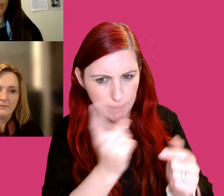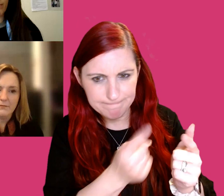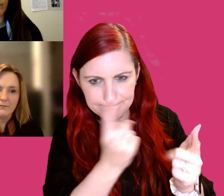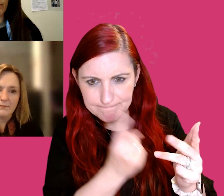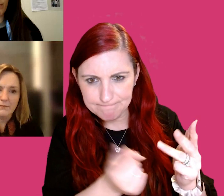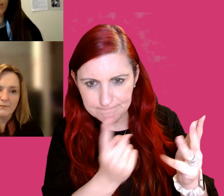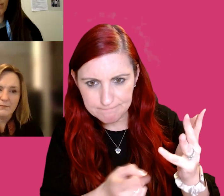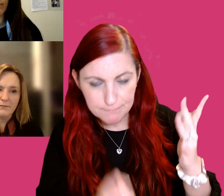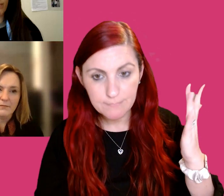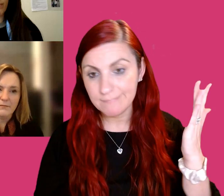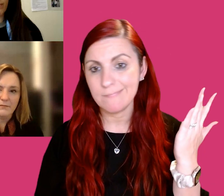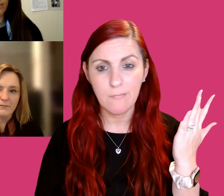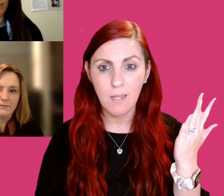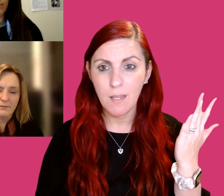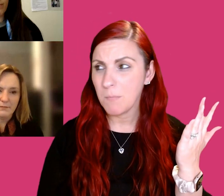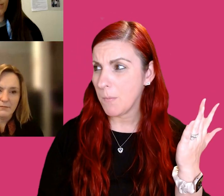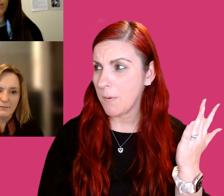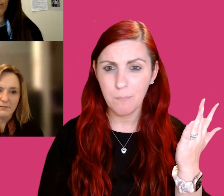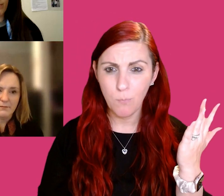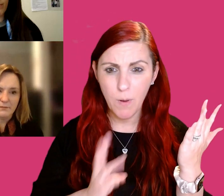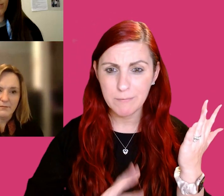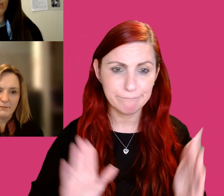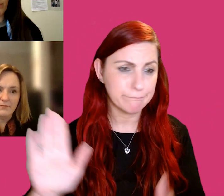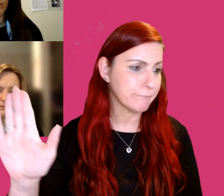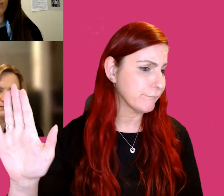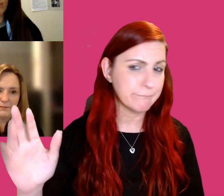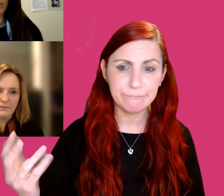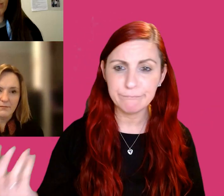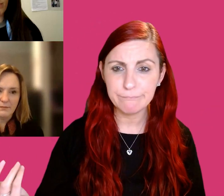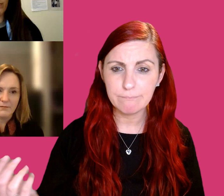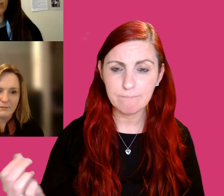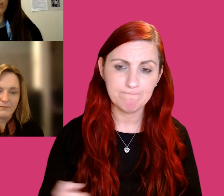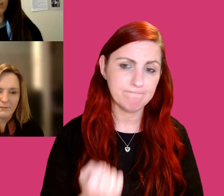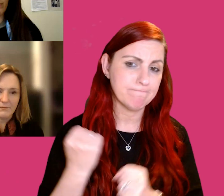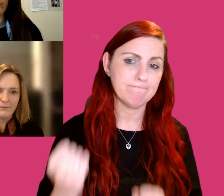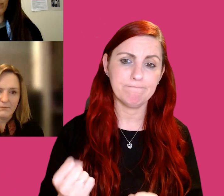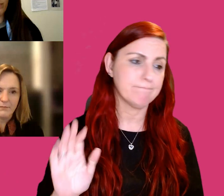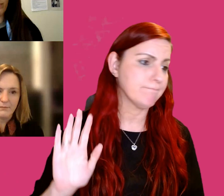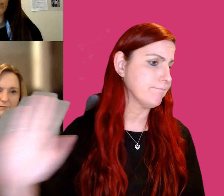of that actually will only risk strengthening their resolve and pushing people away so it was